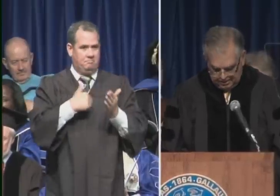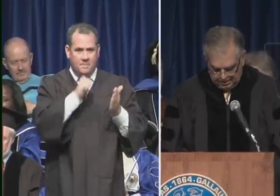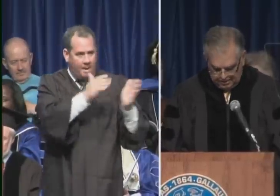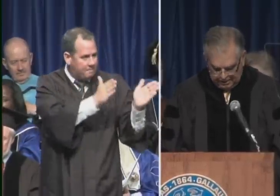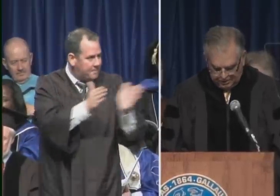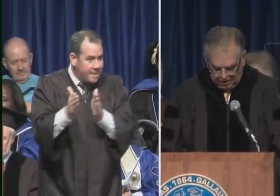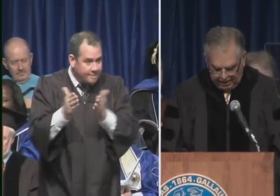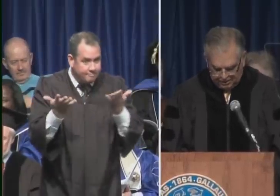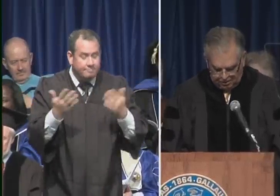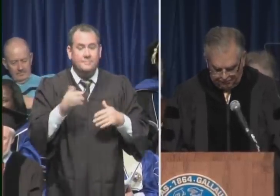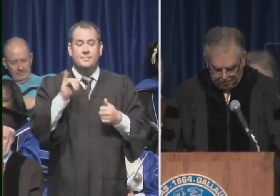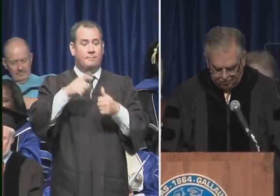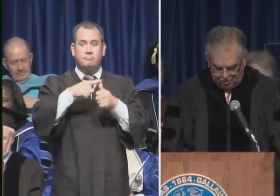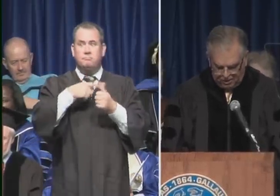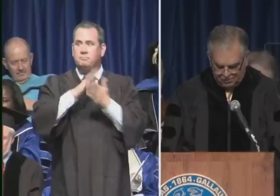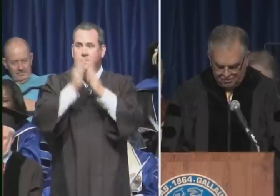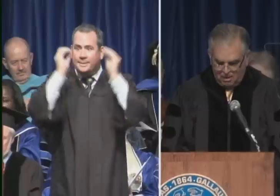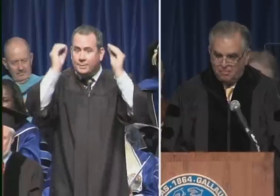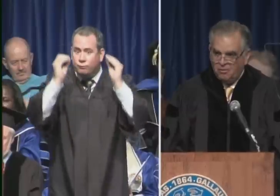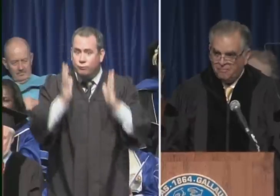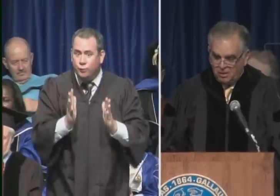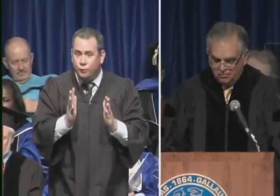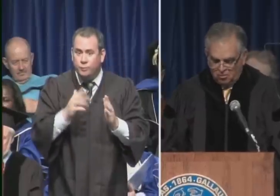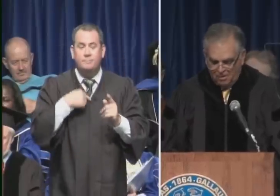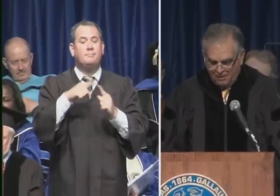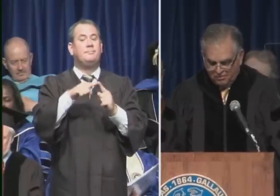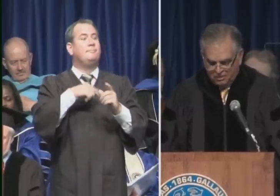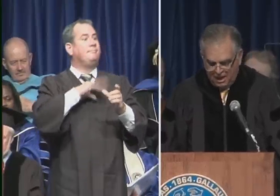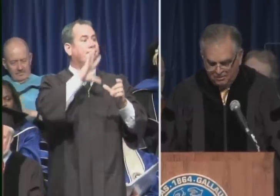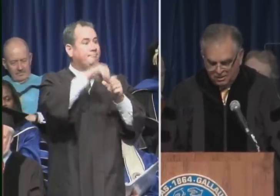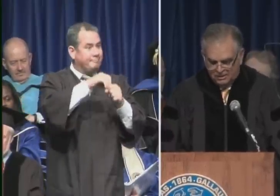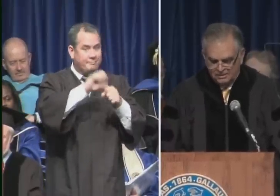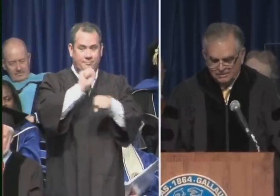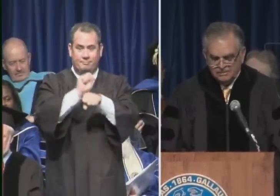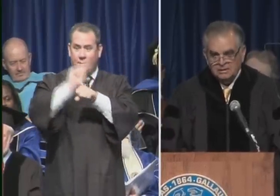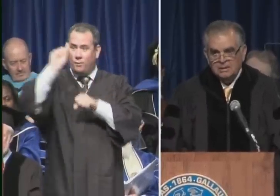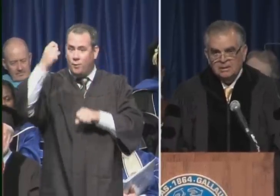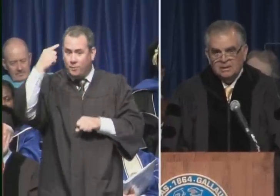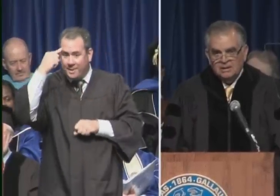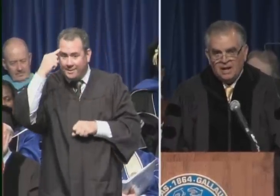as a teacher, as a public servant, as an elected official, and as a member of President Obama's cabinet.